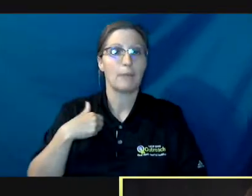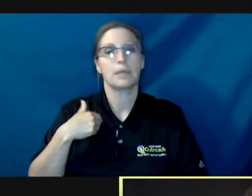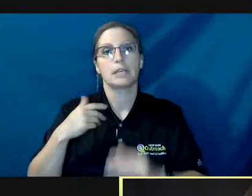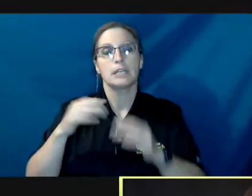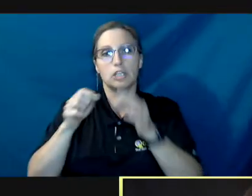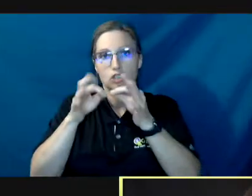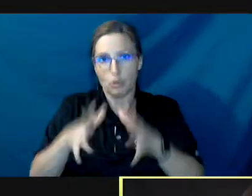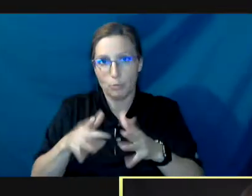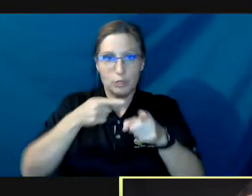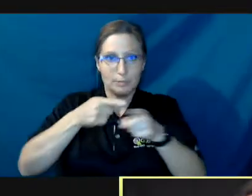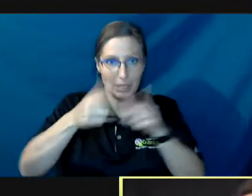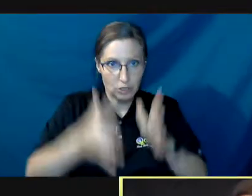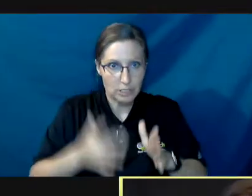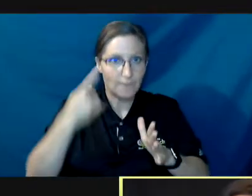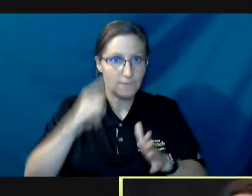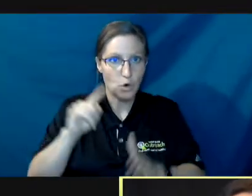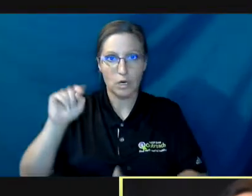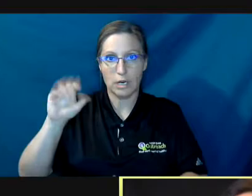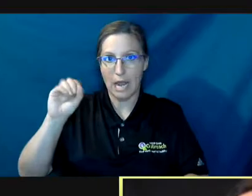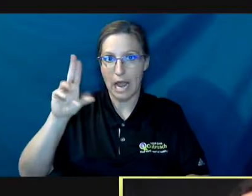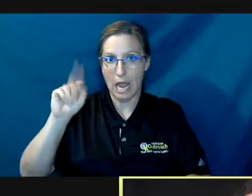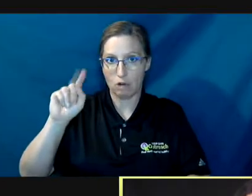My background is also educational interpreting.